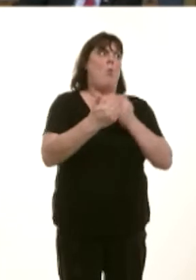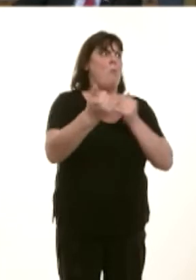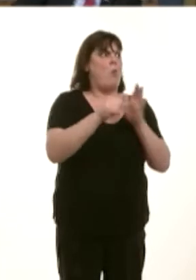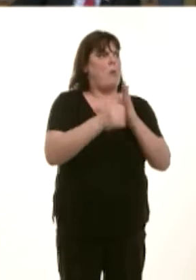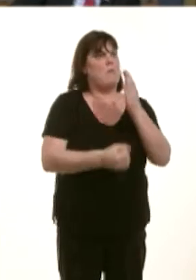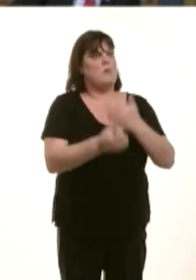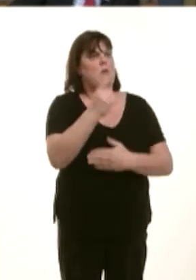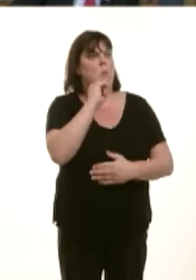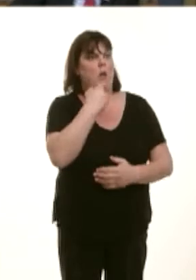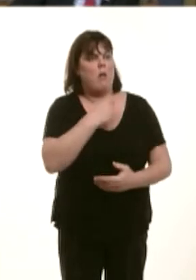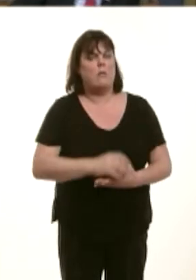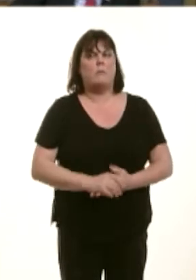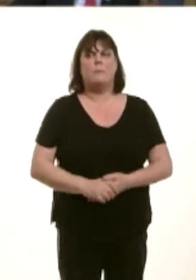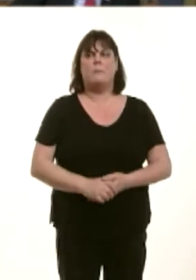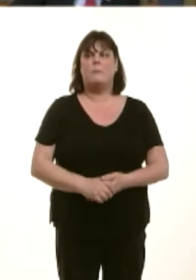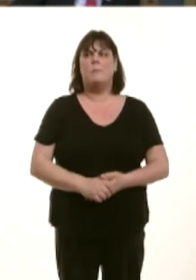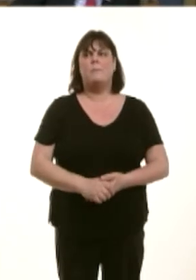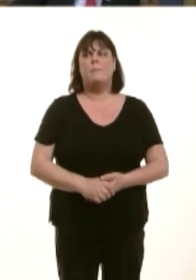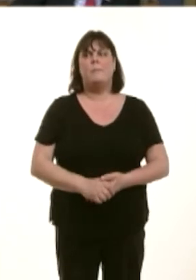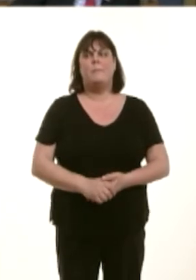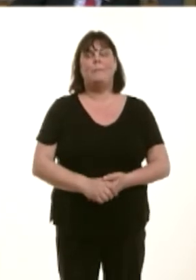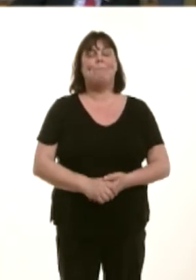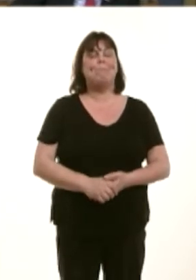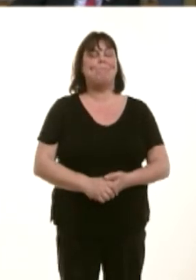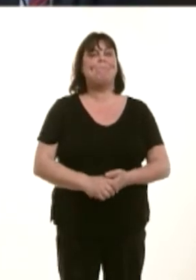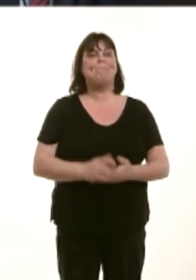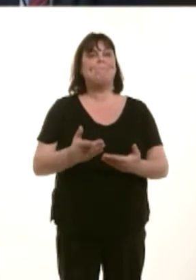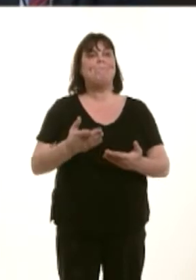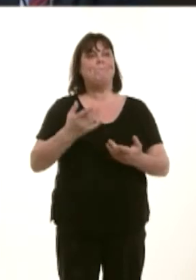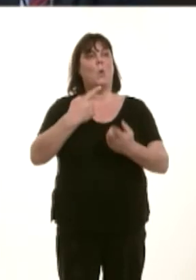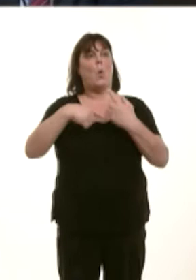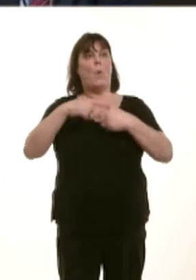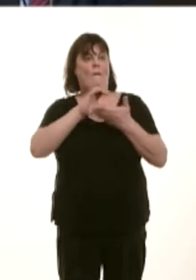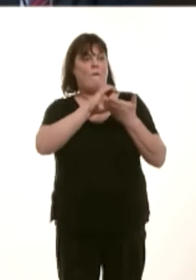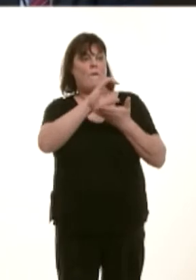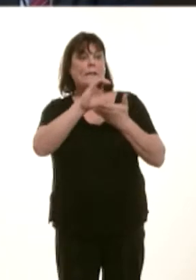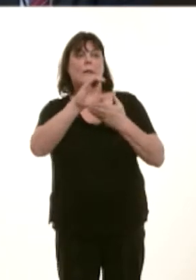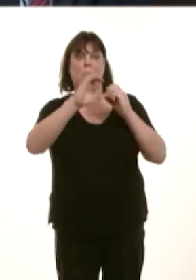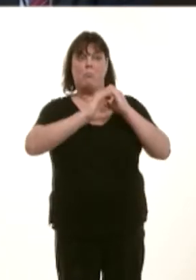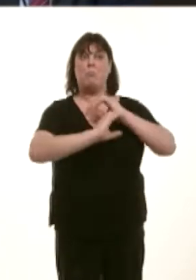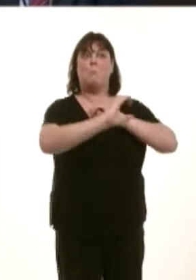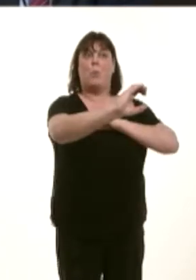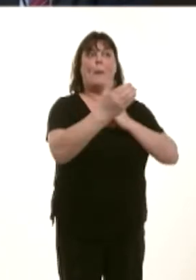Carwyn Jones: Well, we have ensured that there is investment in broadband in rural areas of Wales.